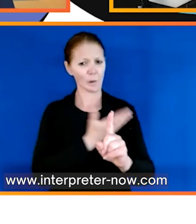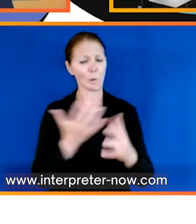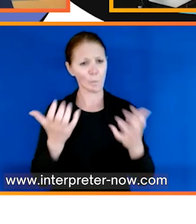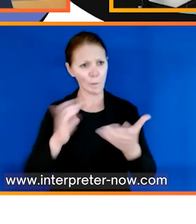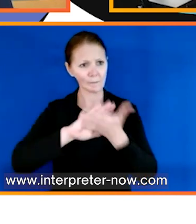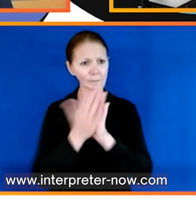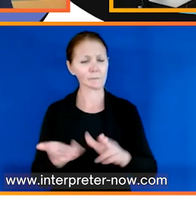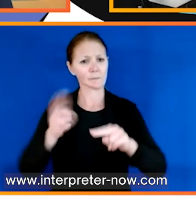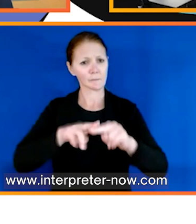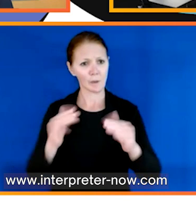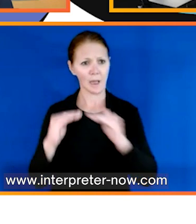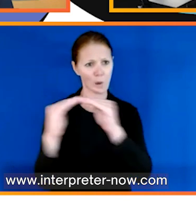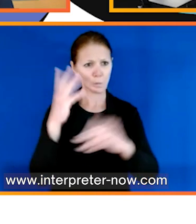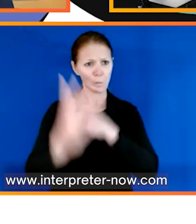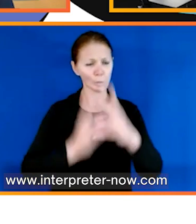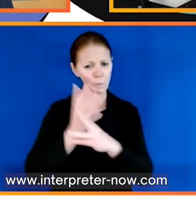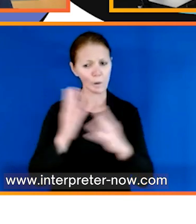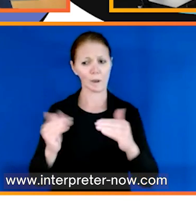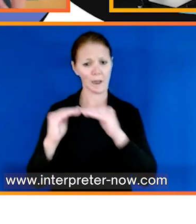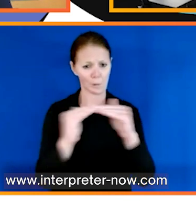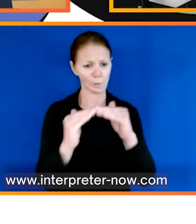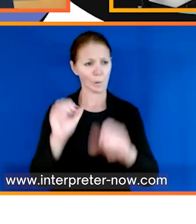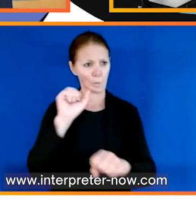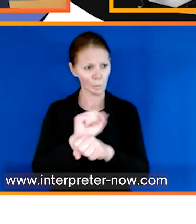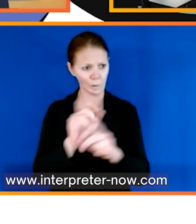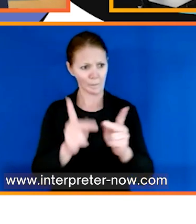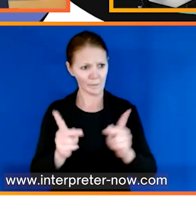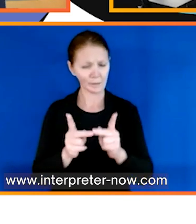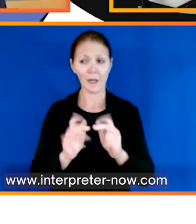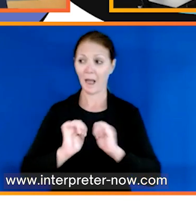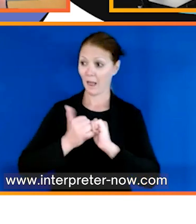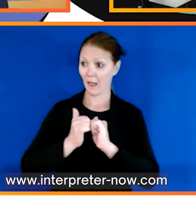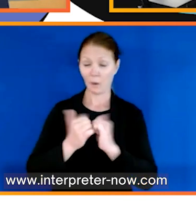You have to teach people how to do that, and people don't necessarily know how to change